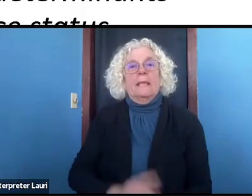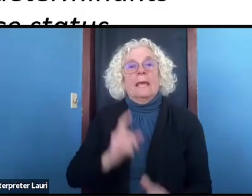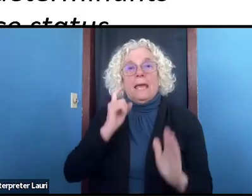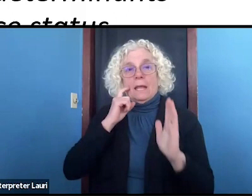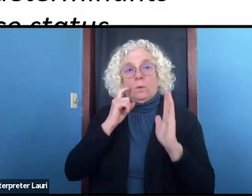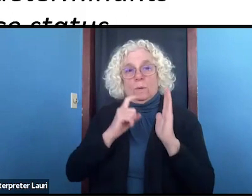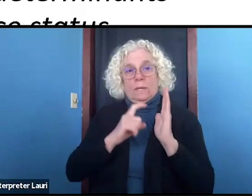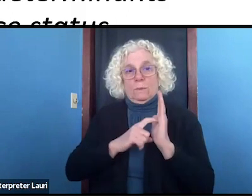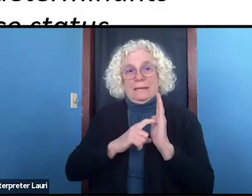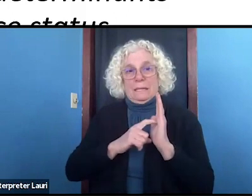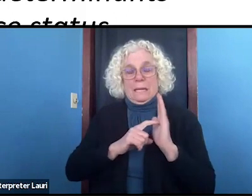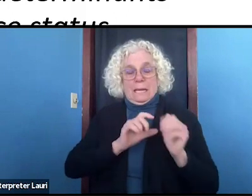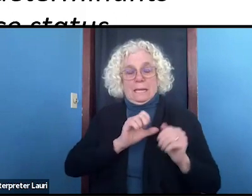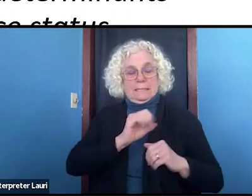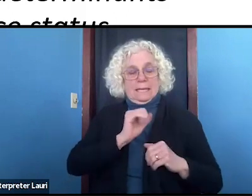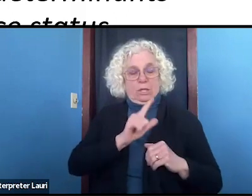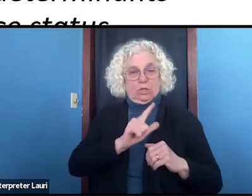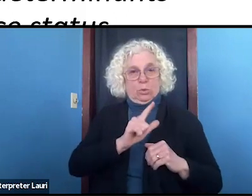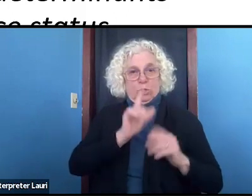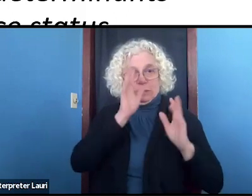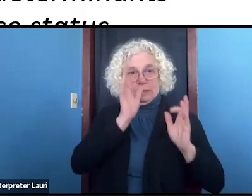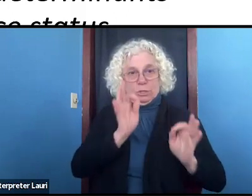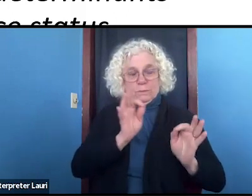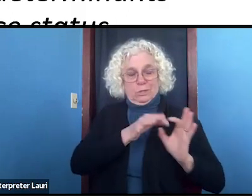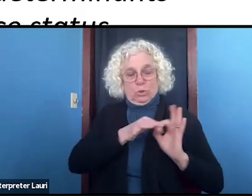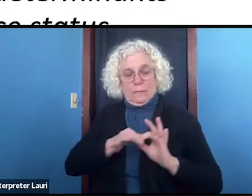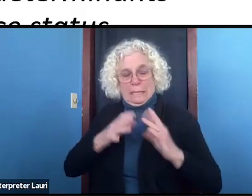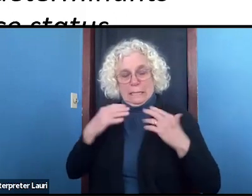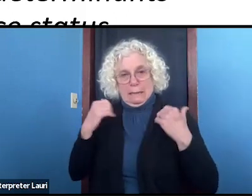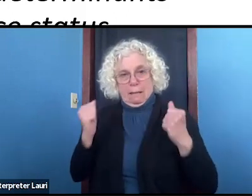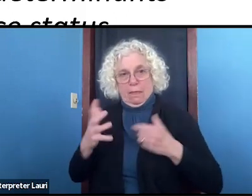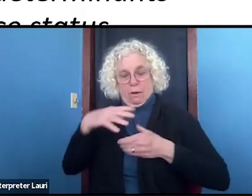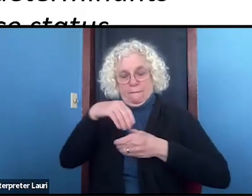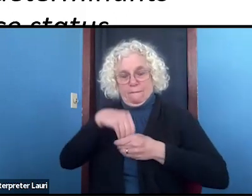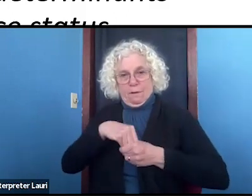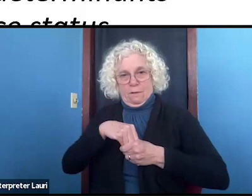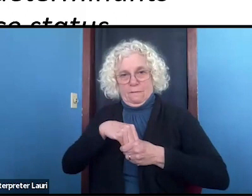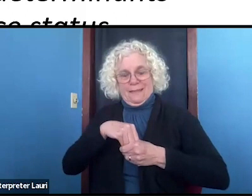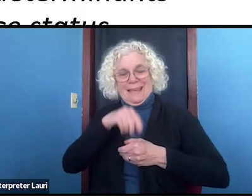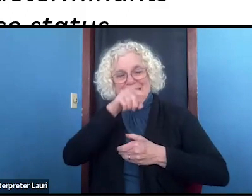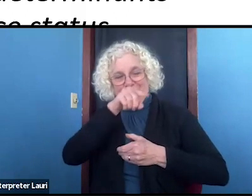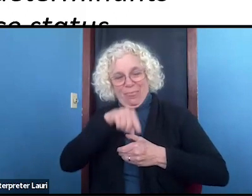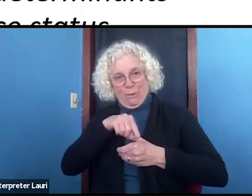of the social determinants of health, all of which have an impact